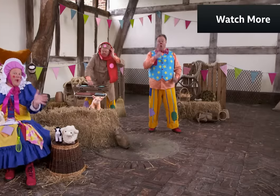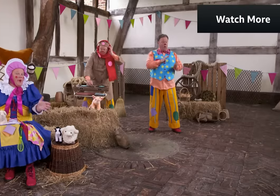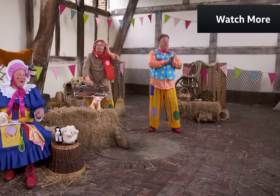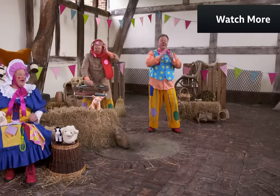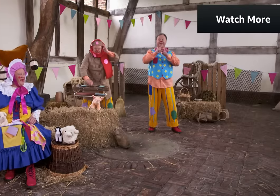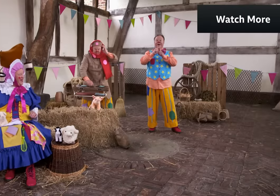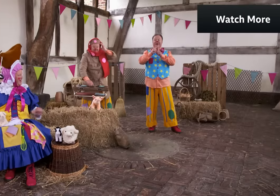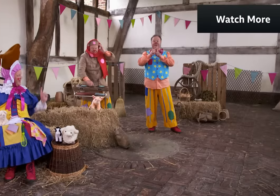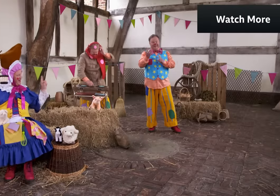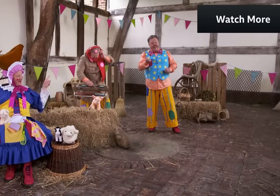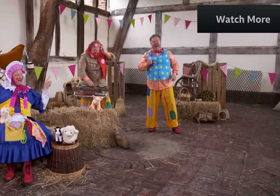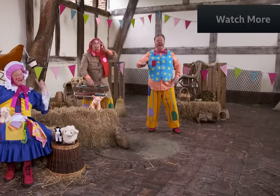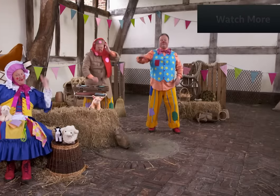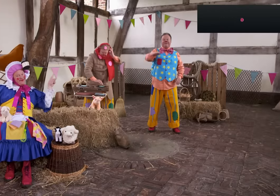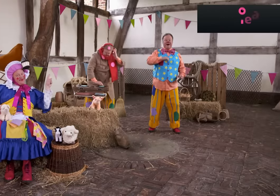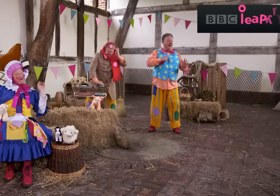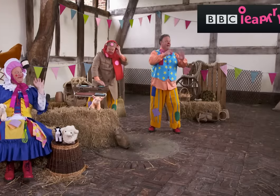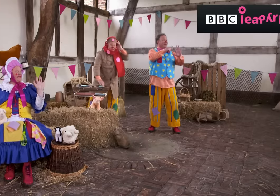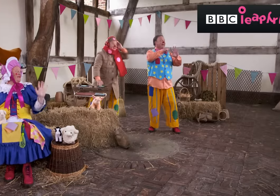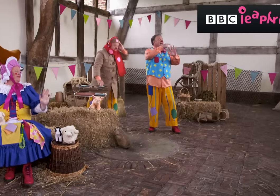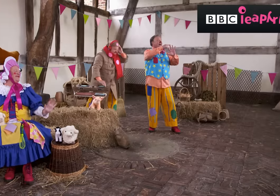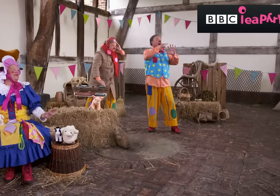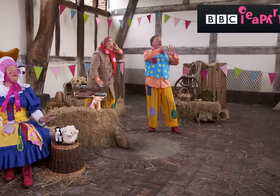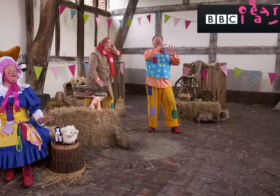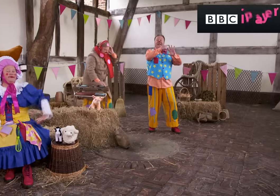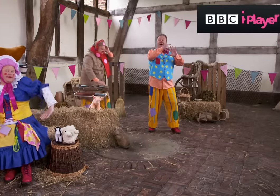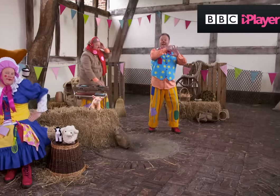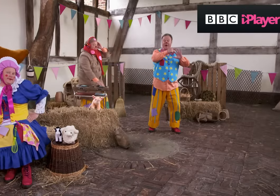oh macdonald had a farm e-i-e-i-o